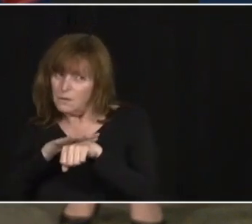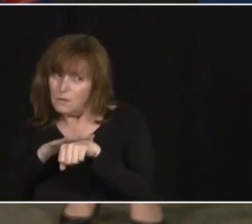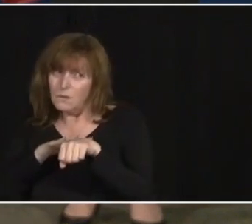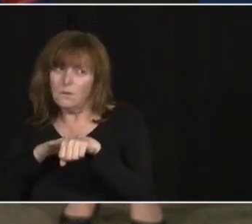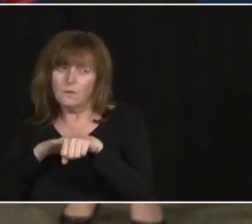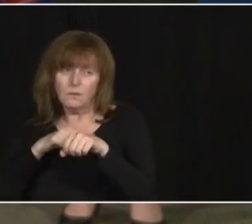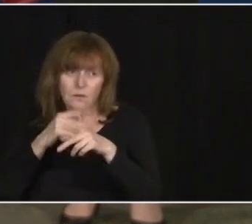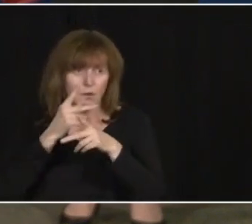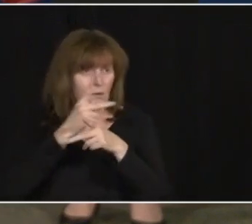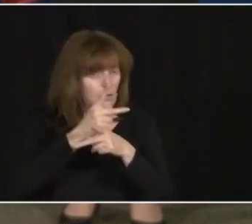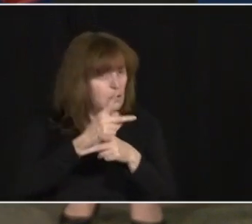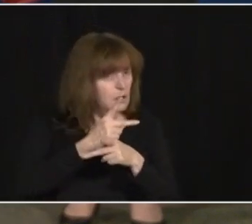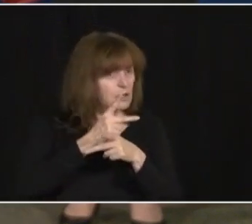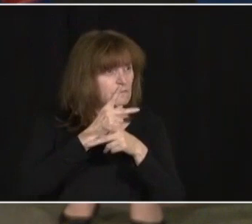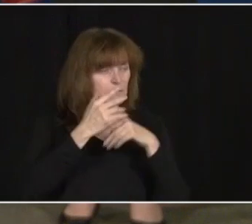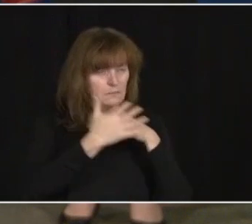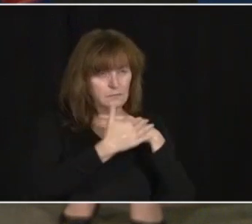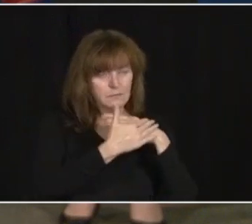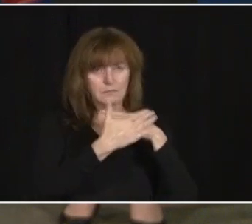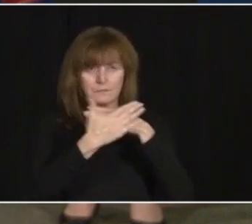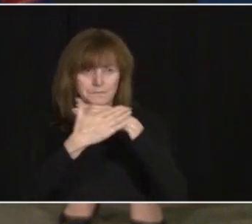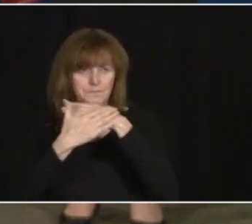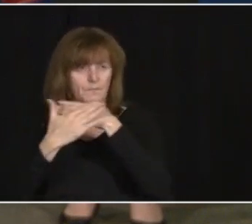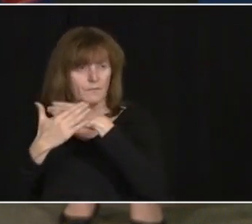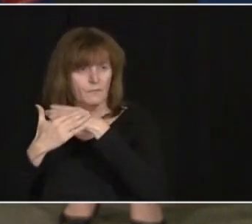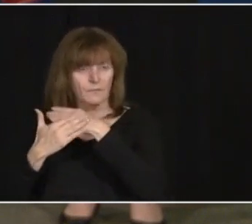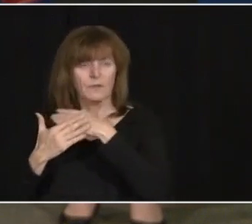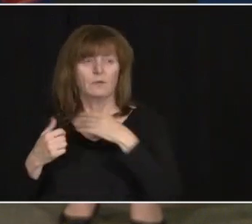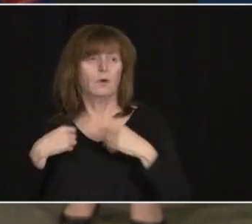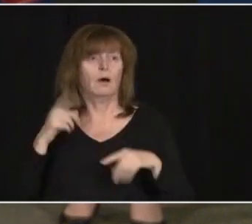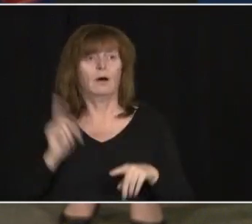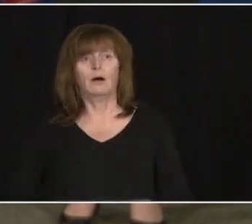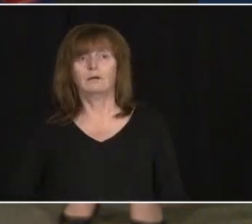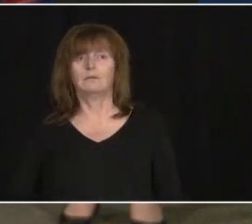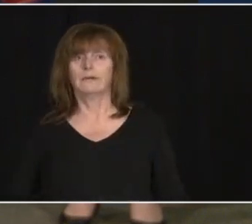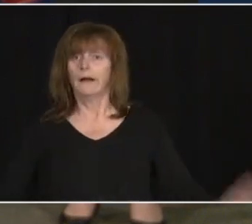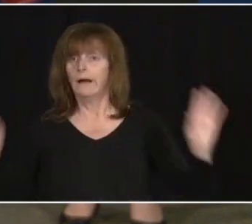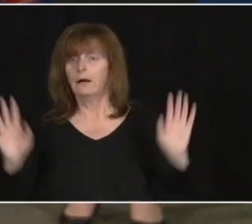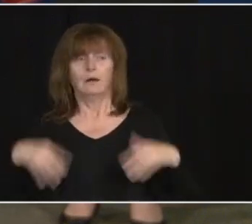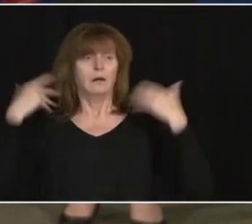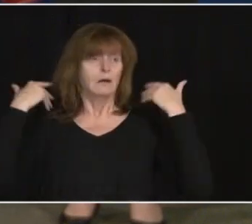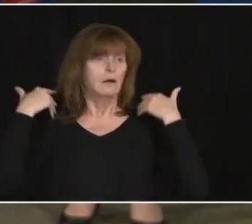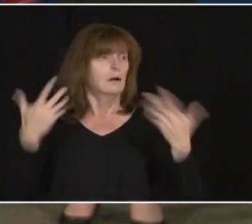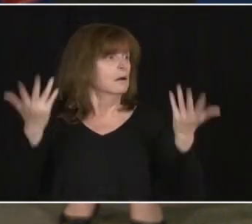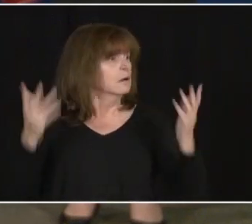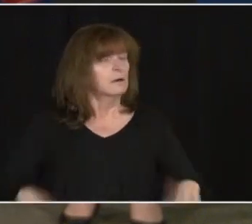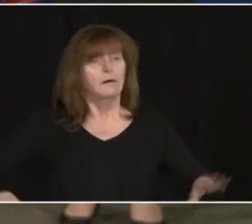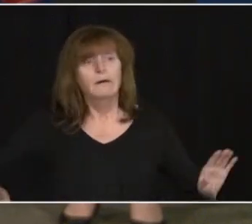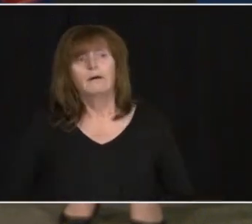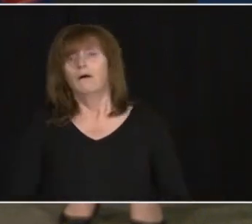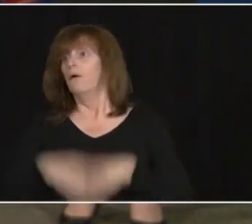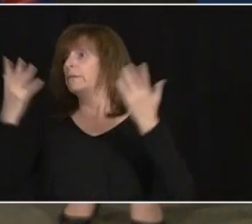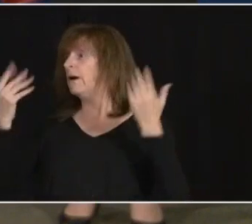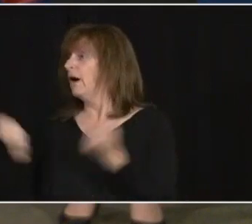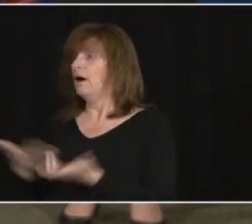But we can't just open up the floodgates and open the whole system up. Just a little bit at